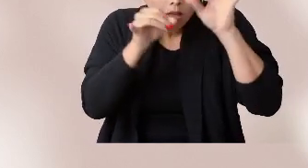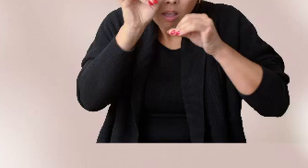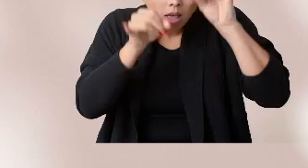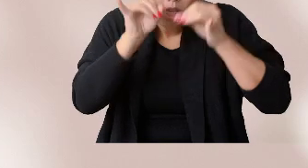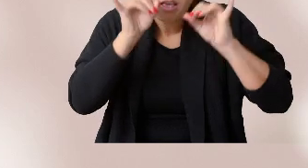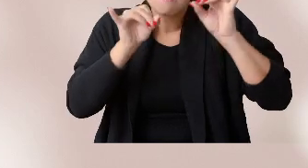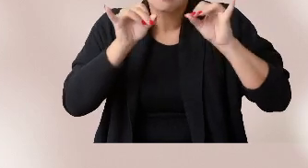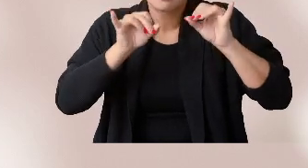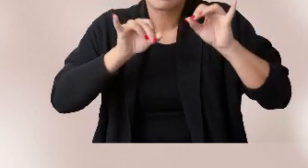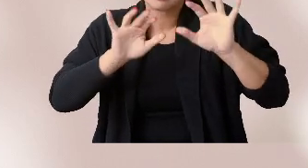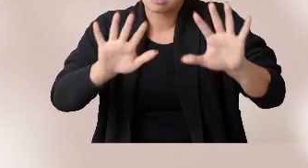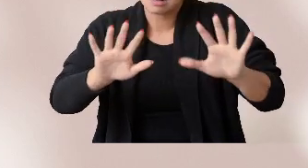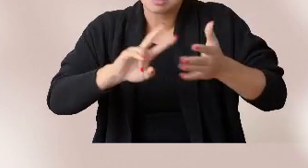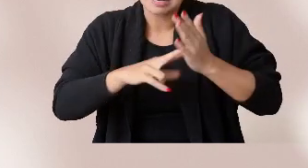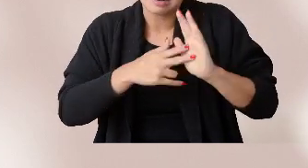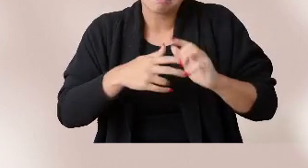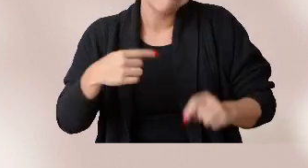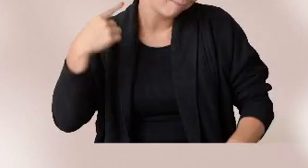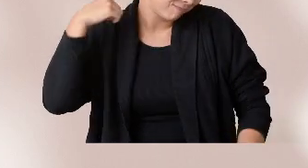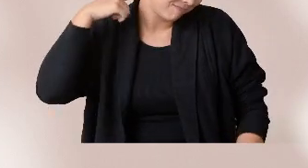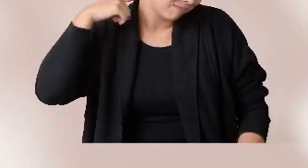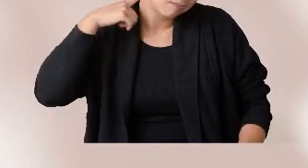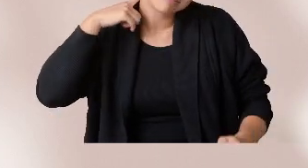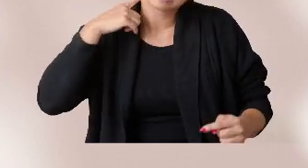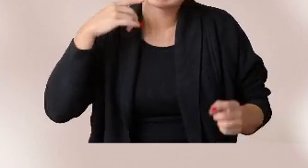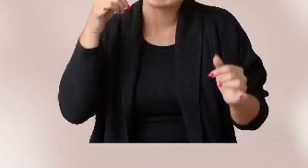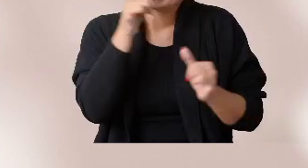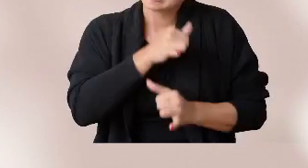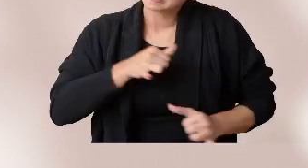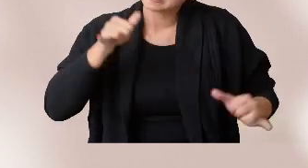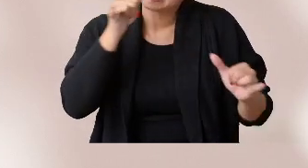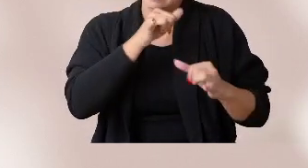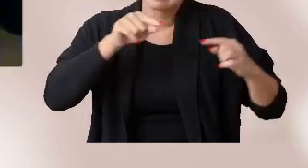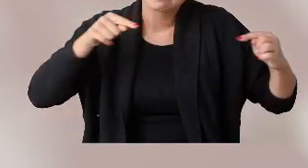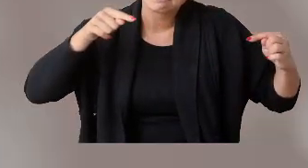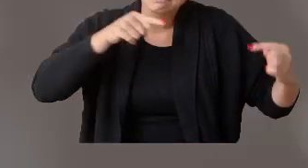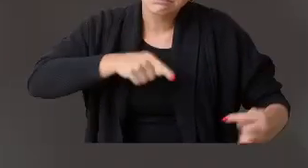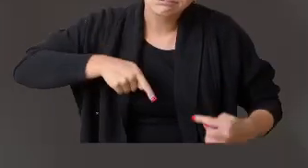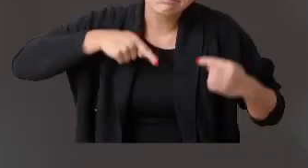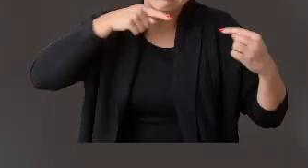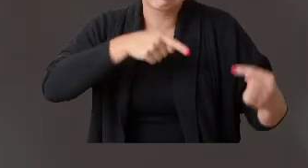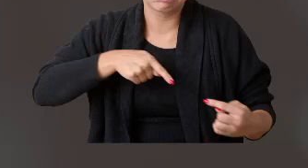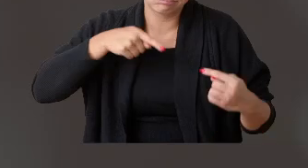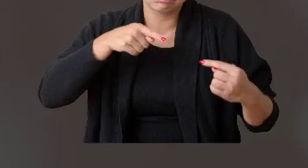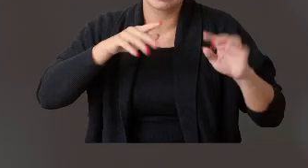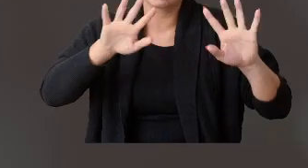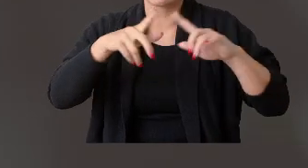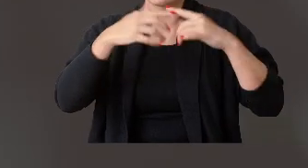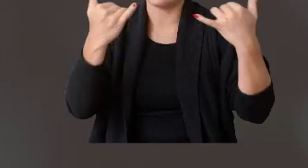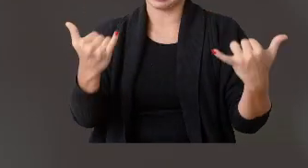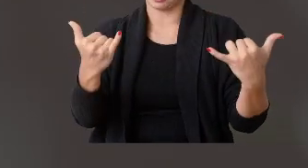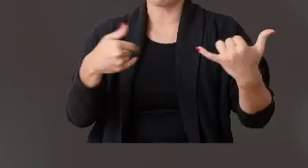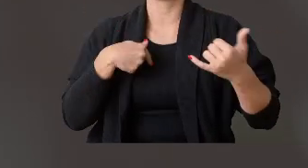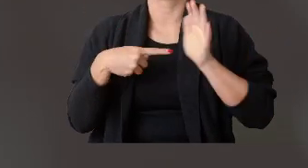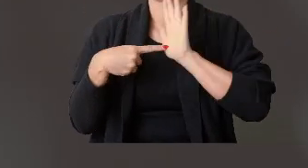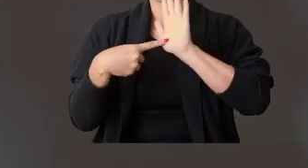It shouldn't surprise you that my neck was actually struggling as a result of that. So right now, I'll give you an illustration